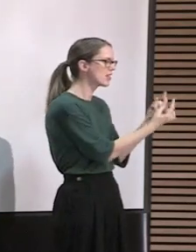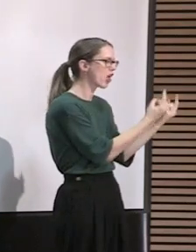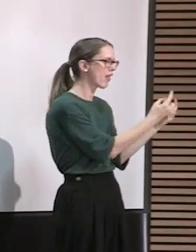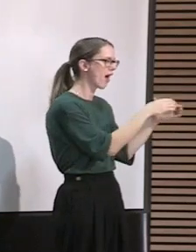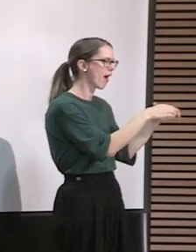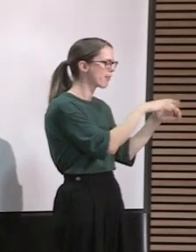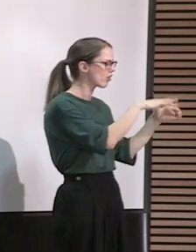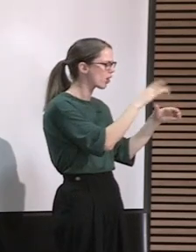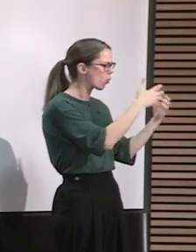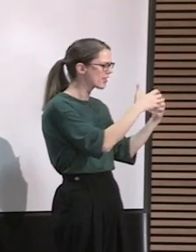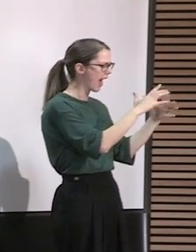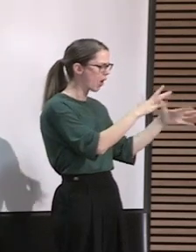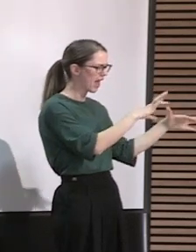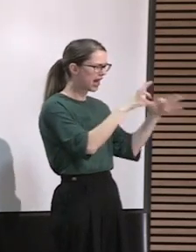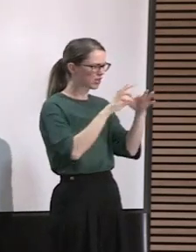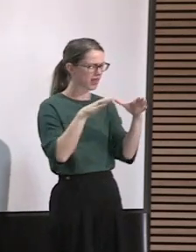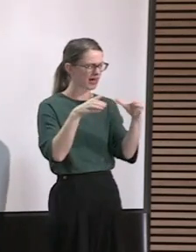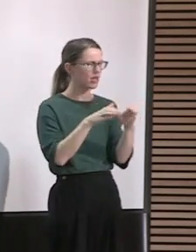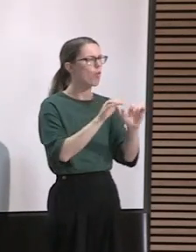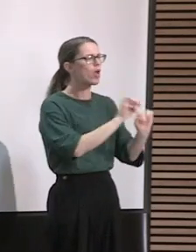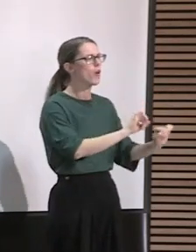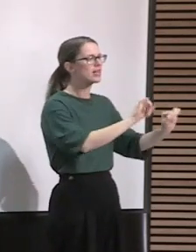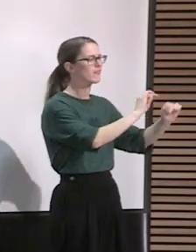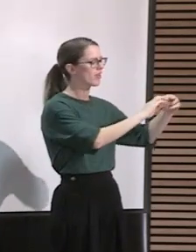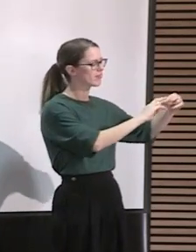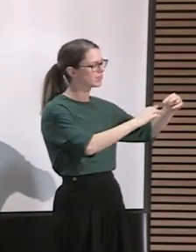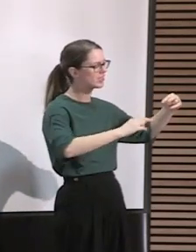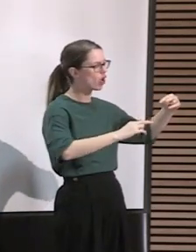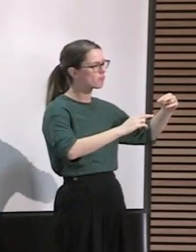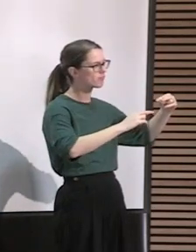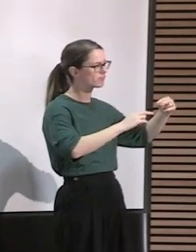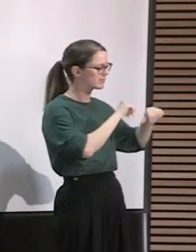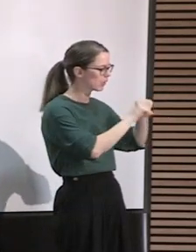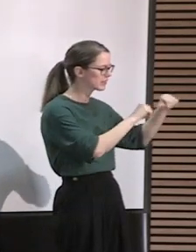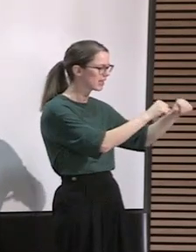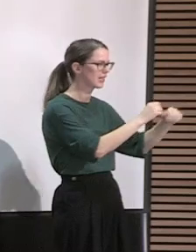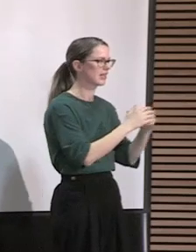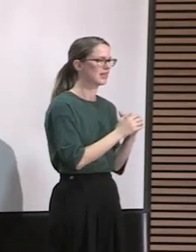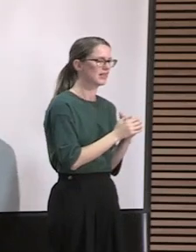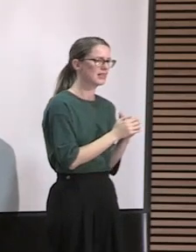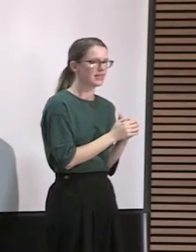At this point, they're all connected to each other. But we haven't found the epidemiological link